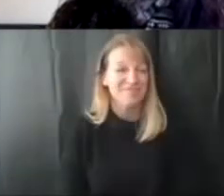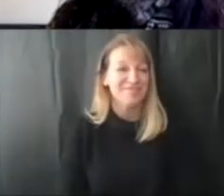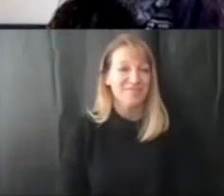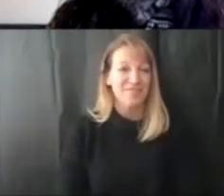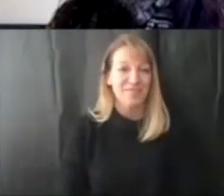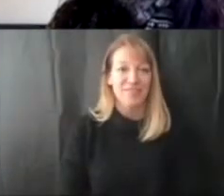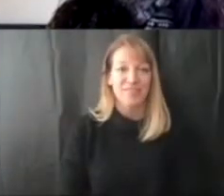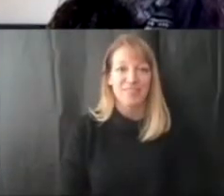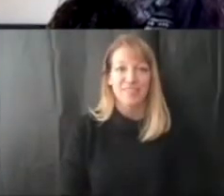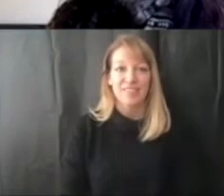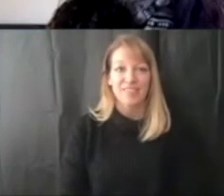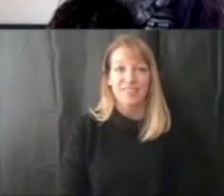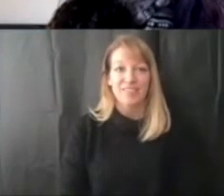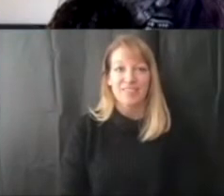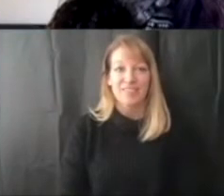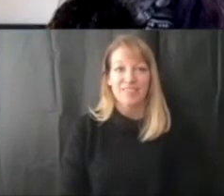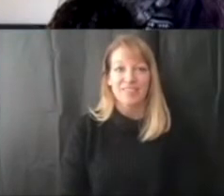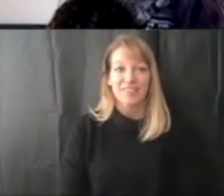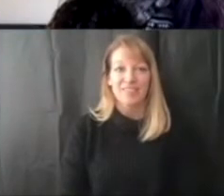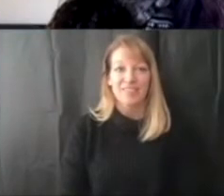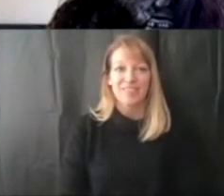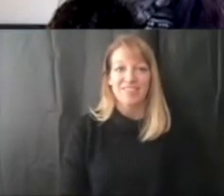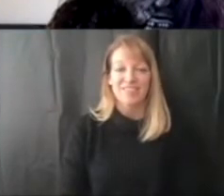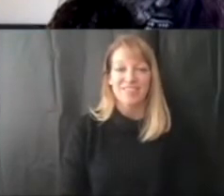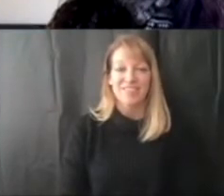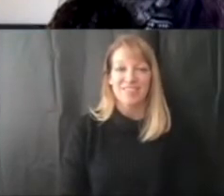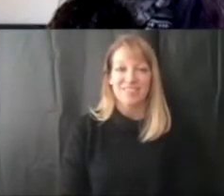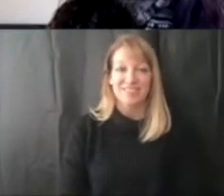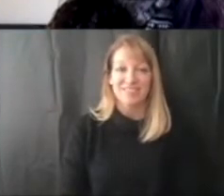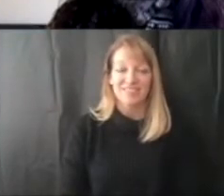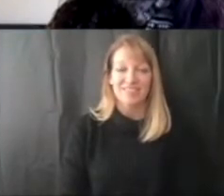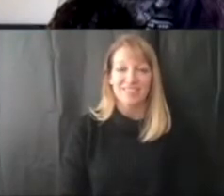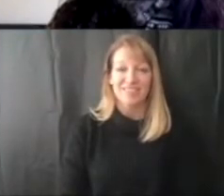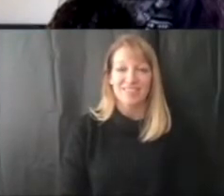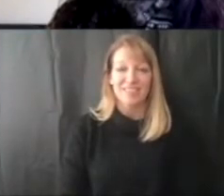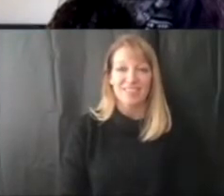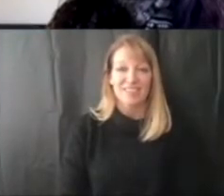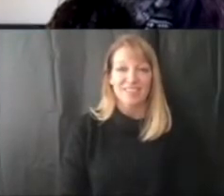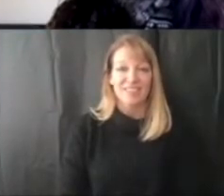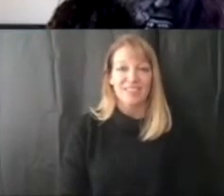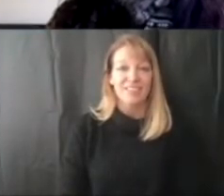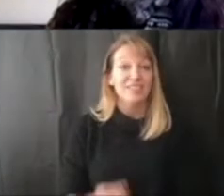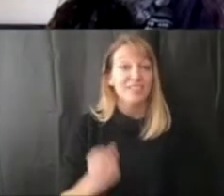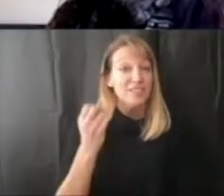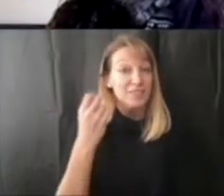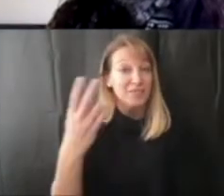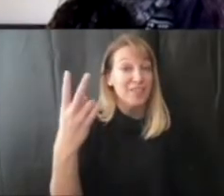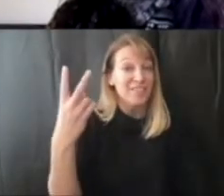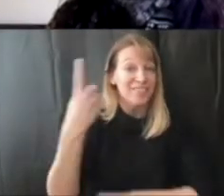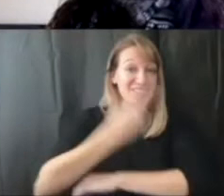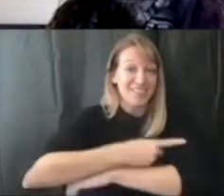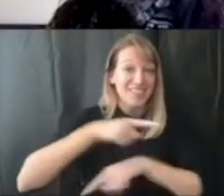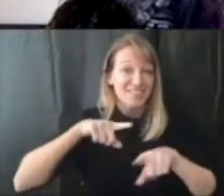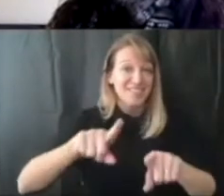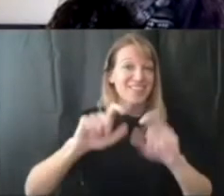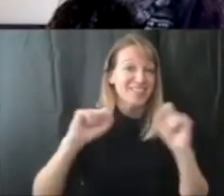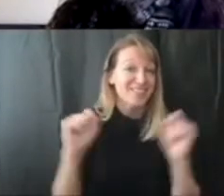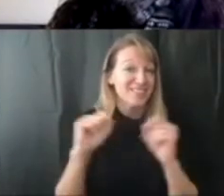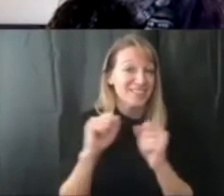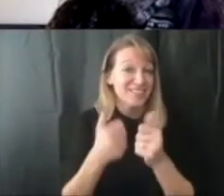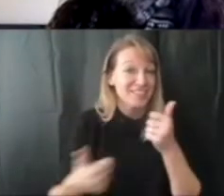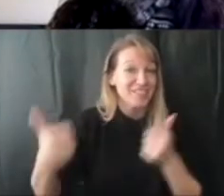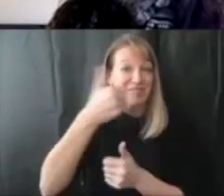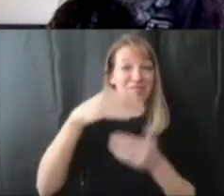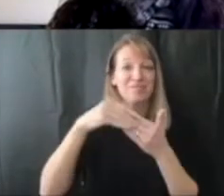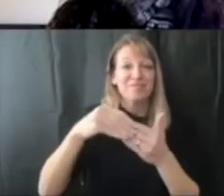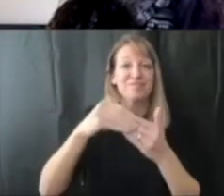invoice for a tree on the 12th day of winter senior leadership gave to me